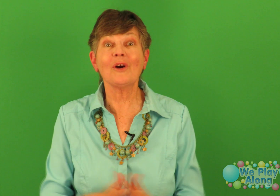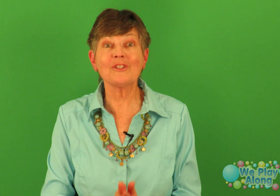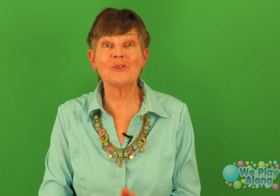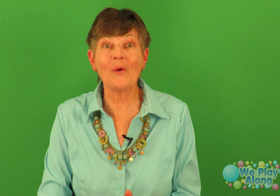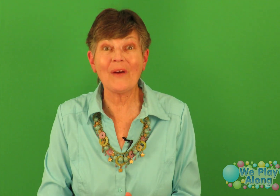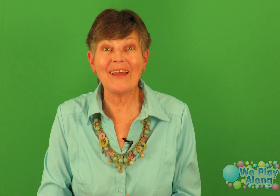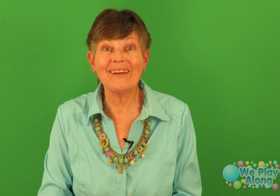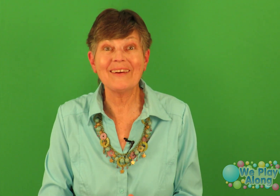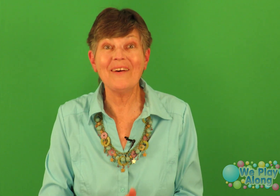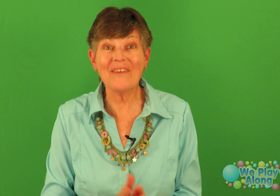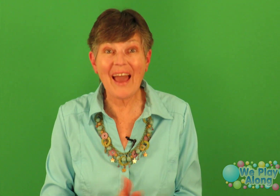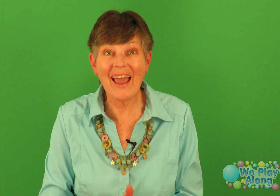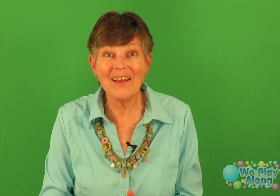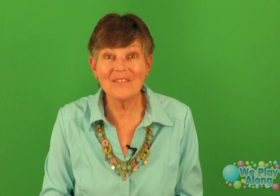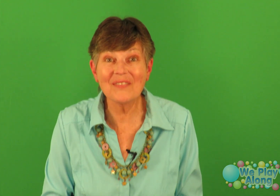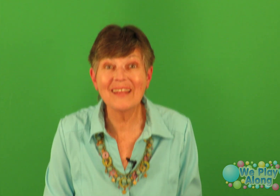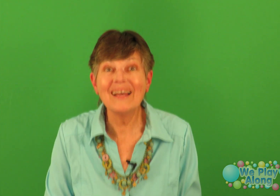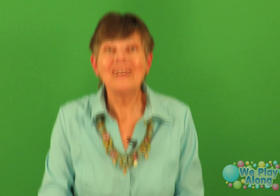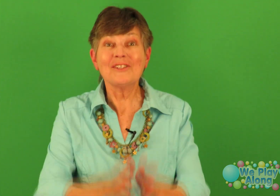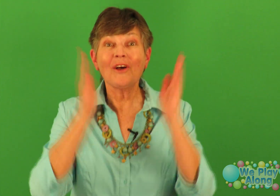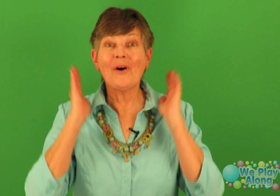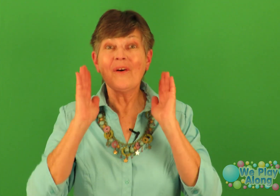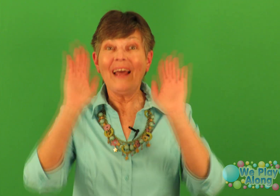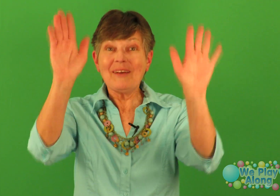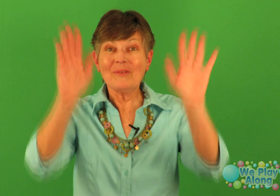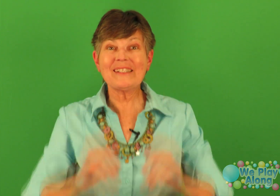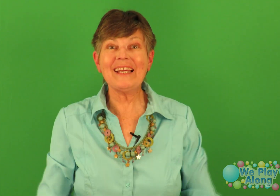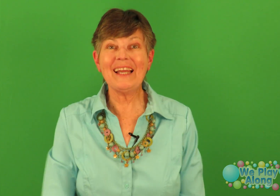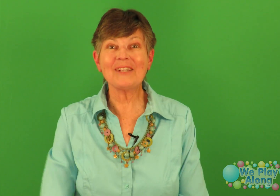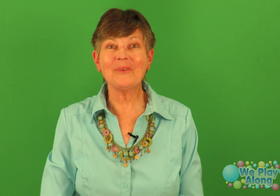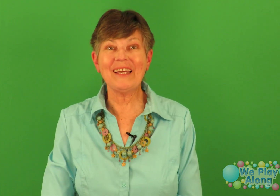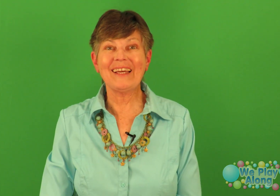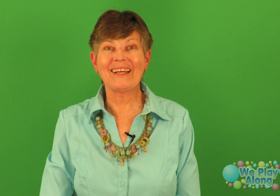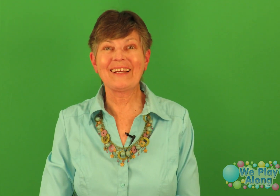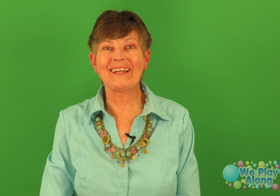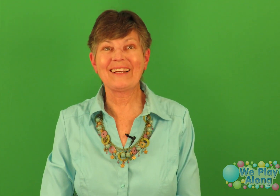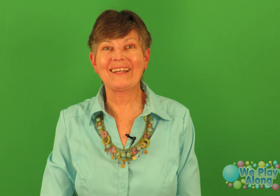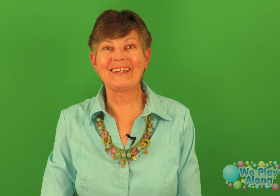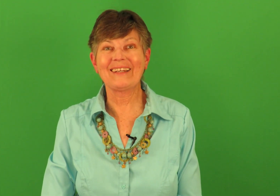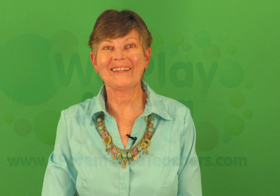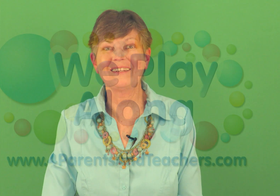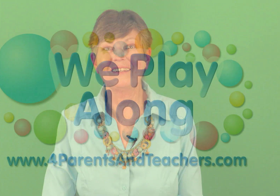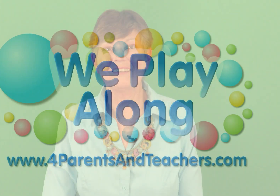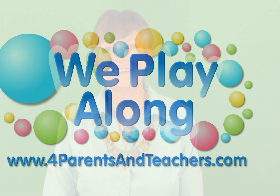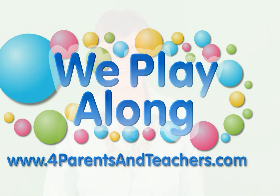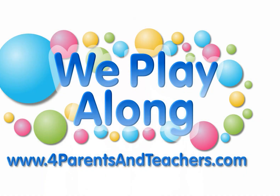our story okay so we'll see you next week